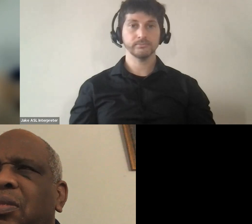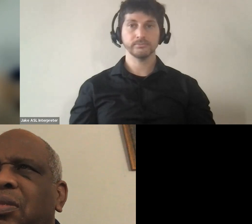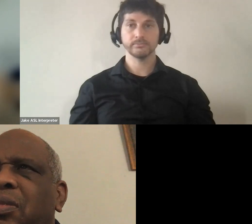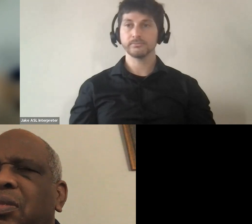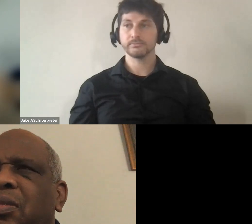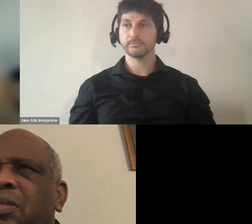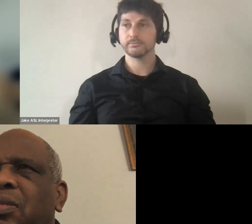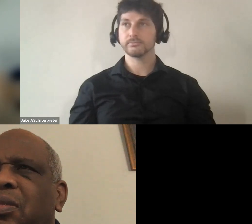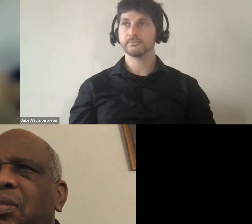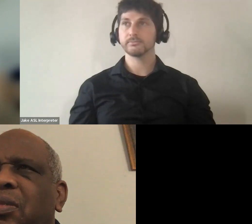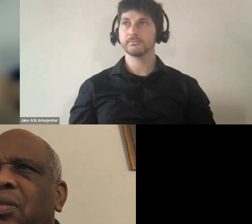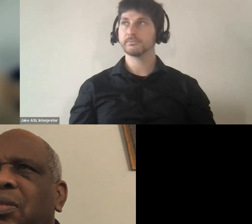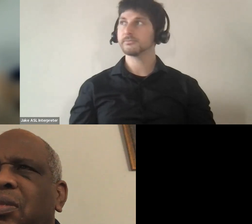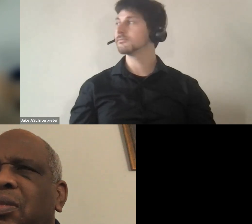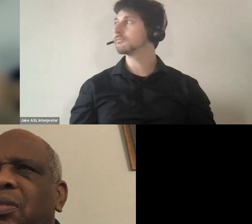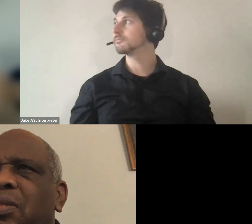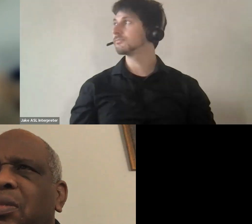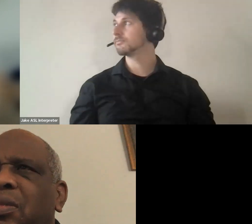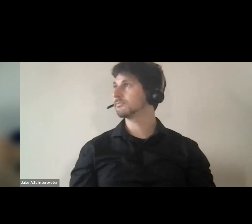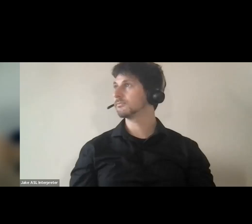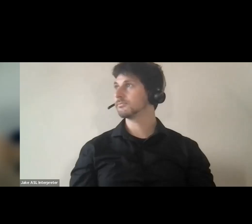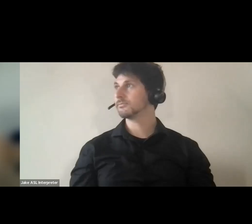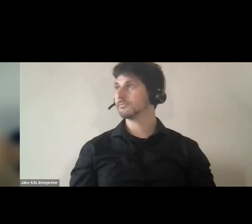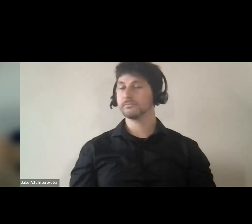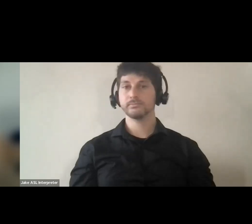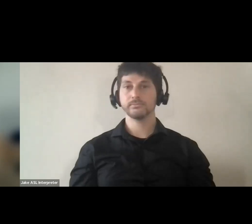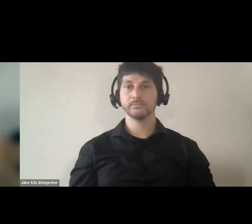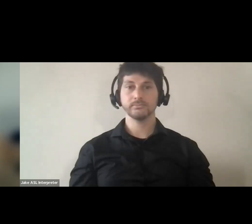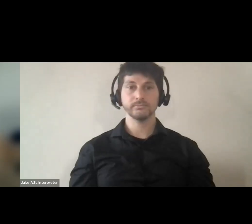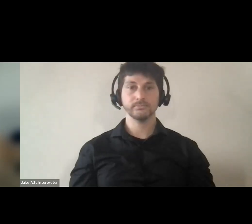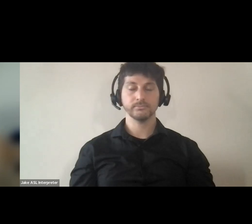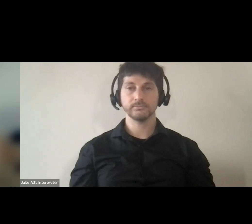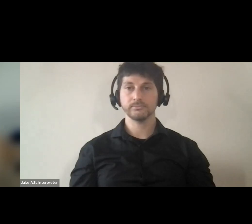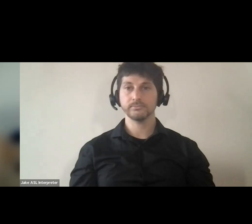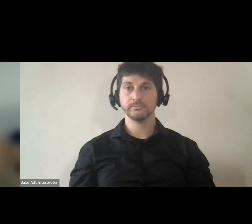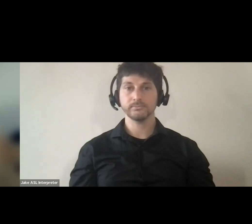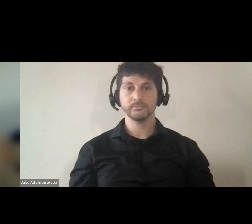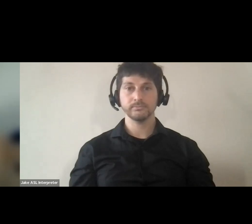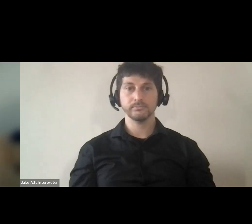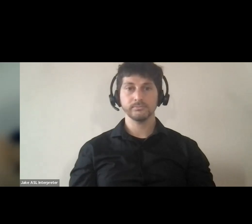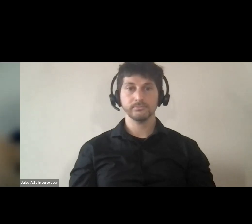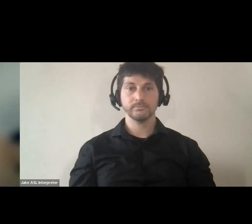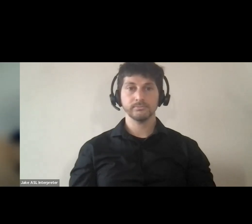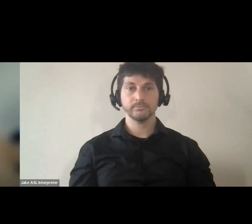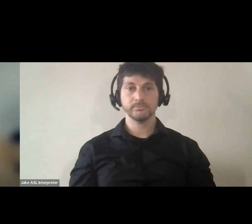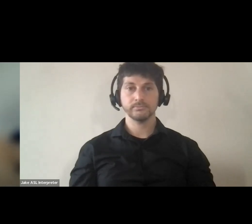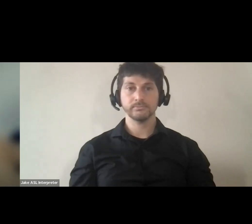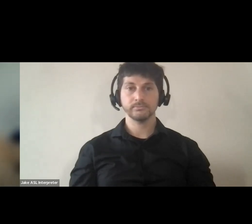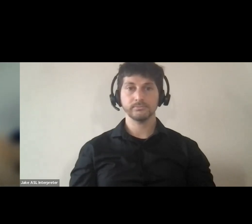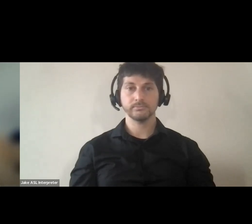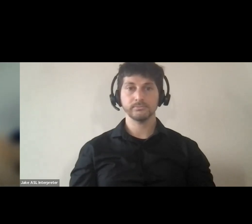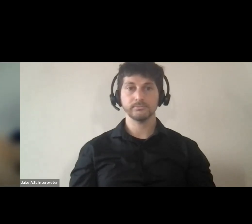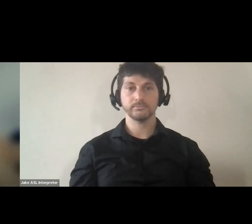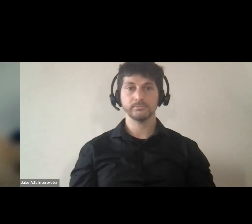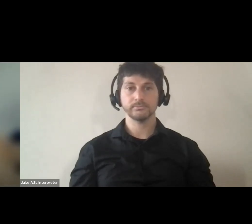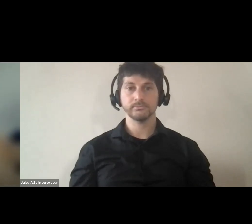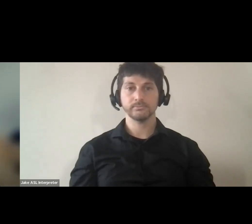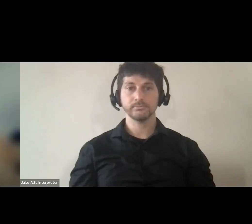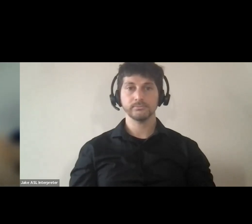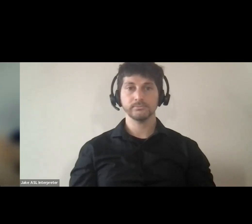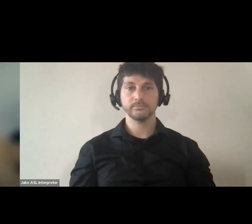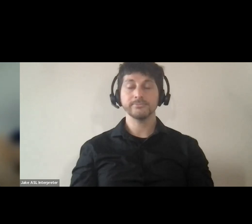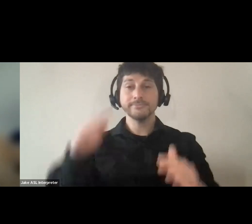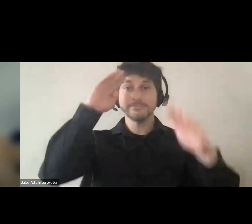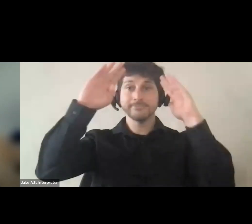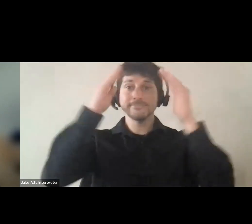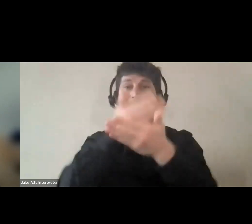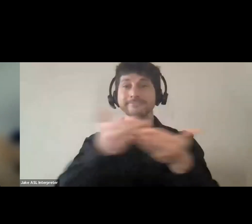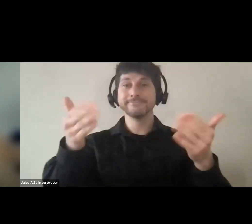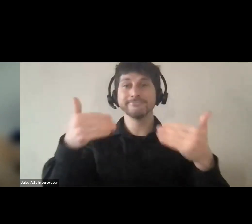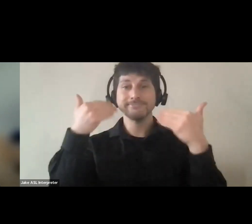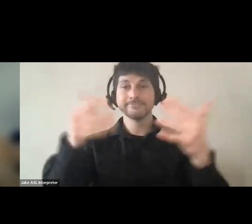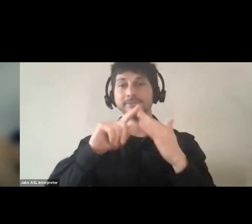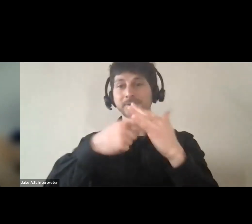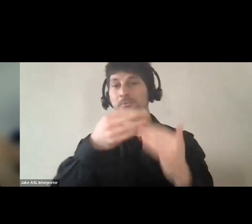Captioner: Testing captions.